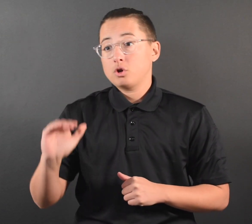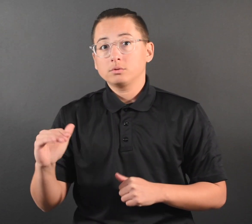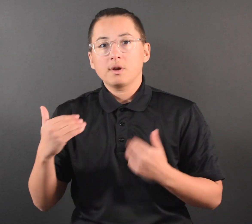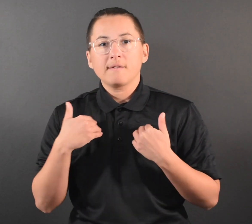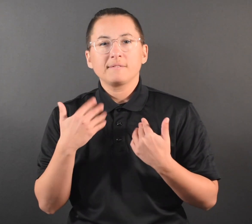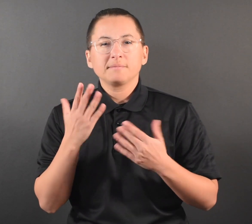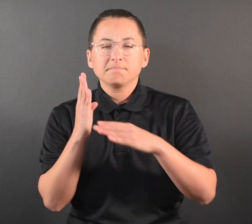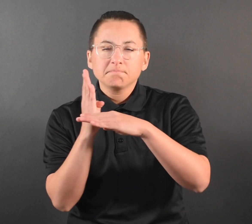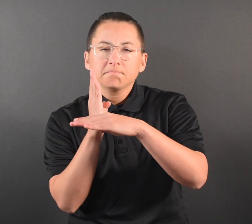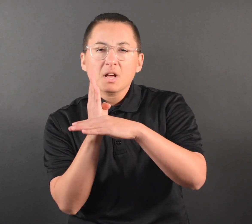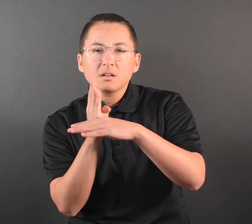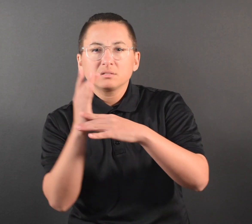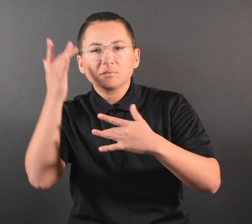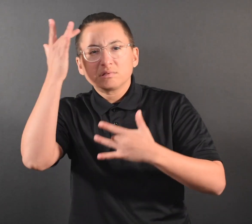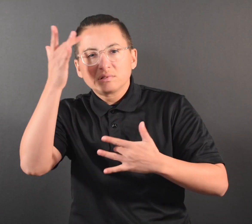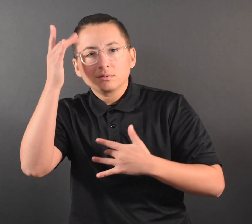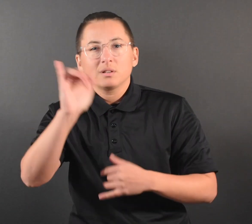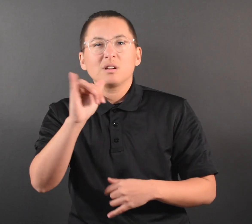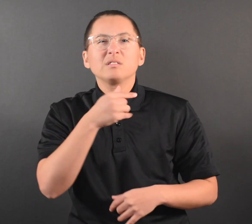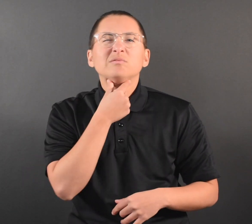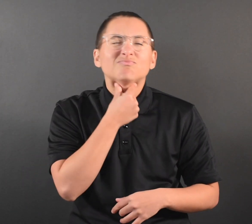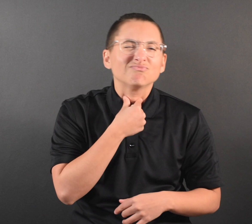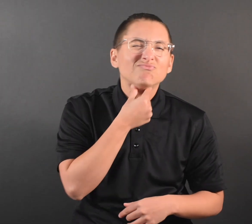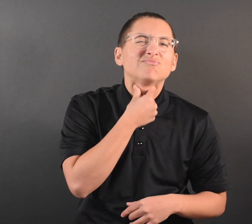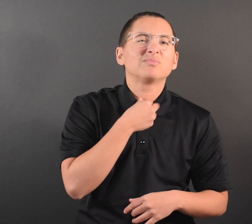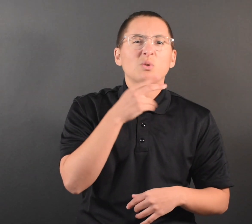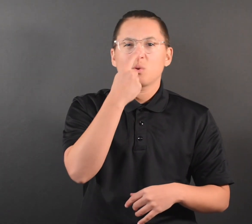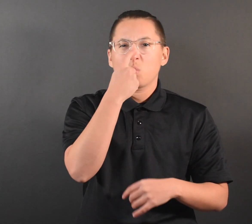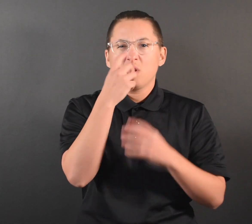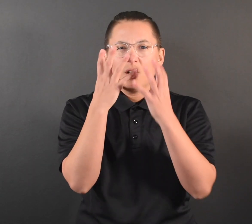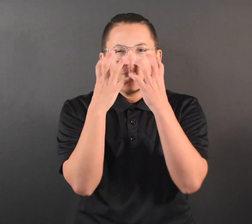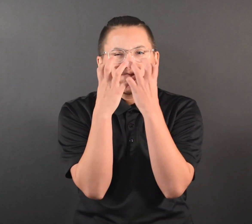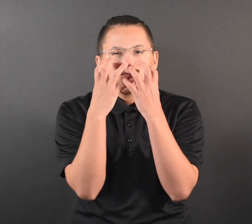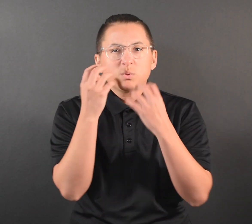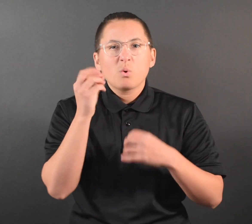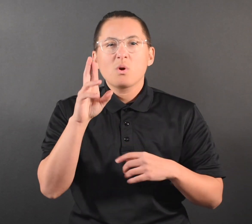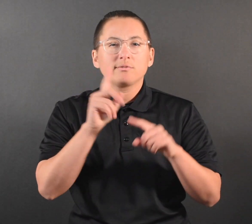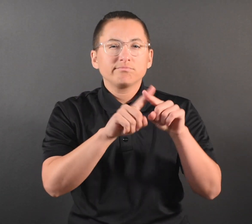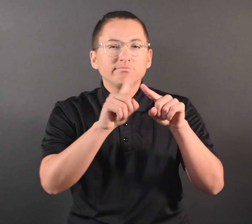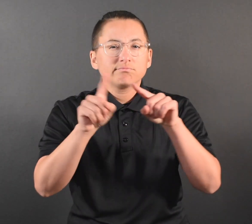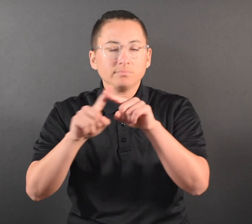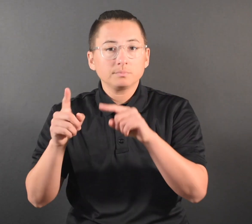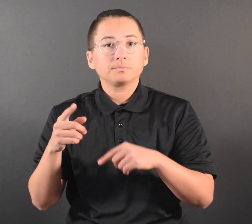• If you or your child has a mild illness (e.g., sore throat, stuffy nose, etc.), get tested for